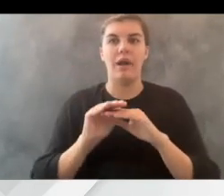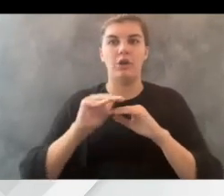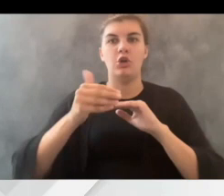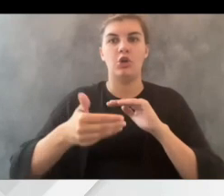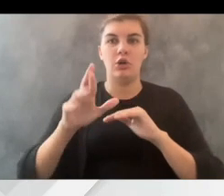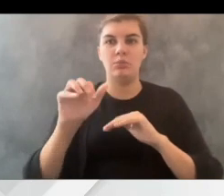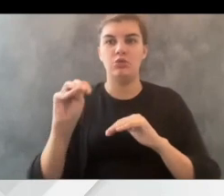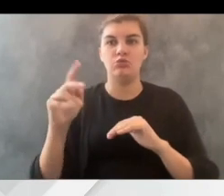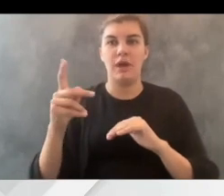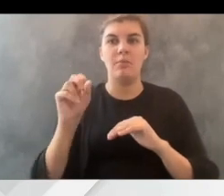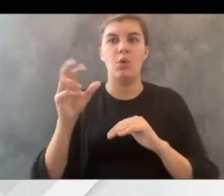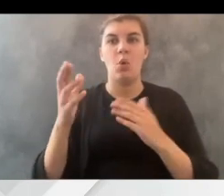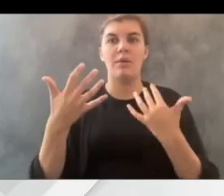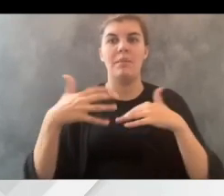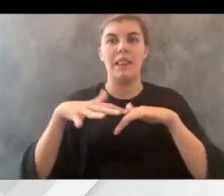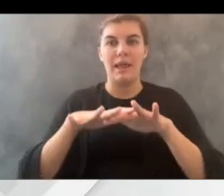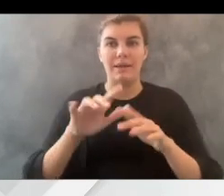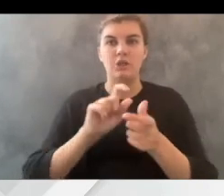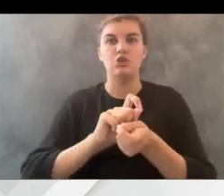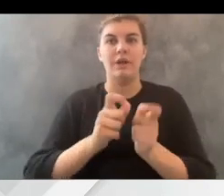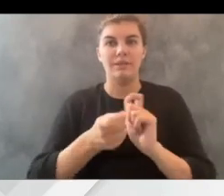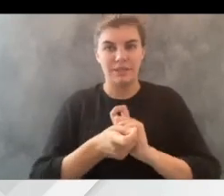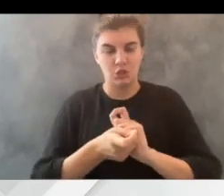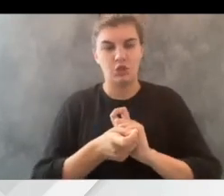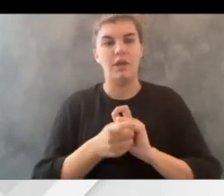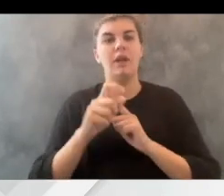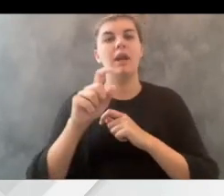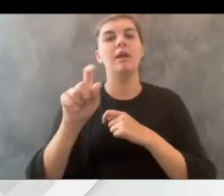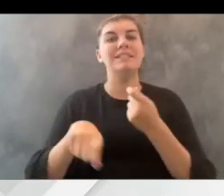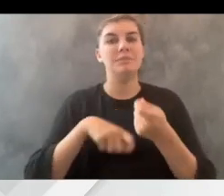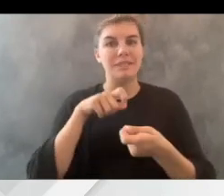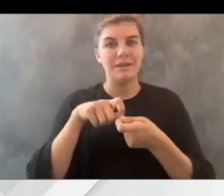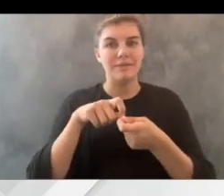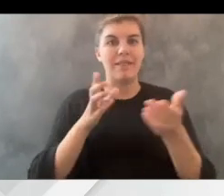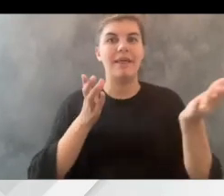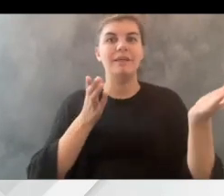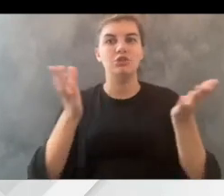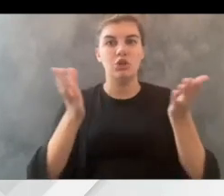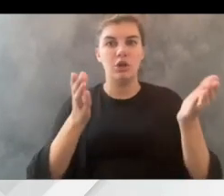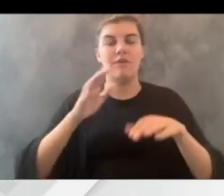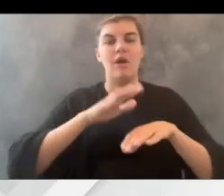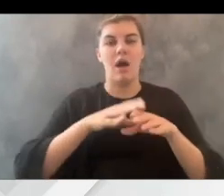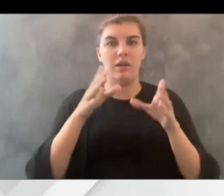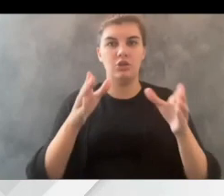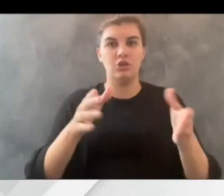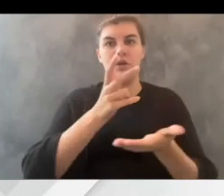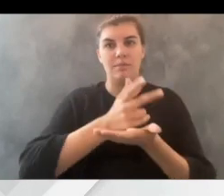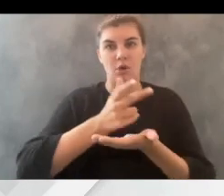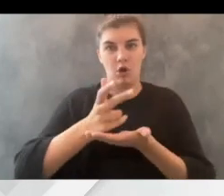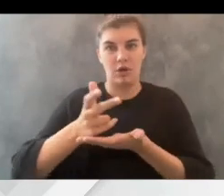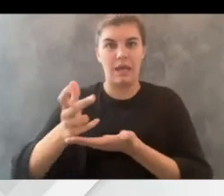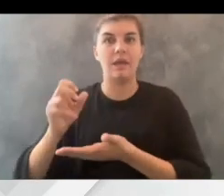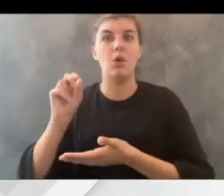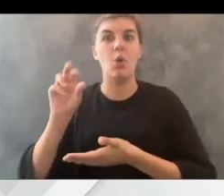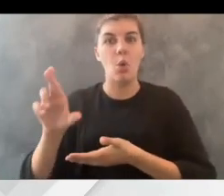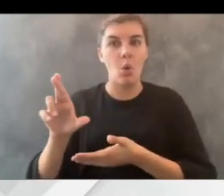transitions that exclusively serve on-street parking spaces or passenger loading zones.